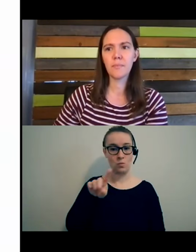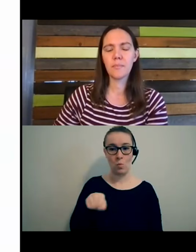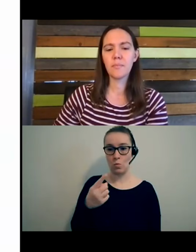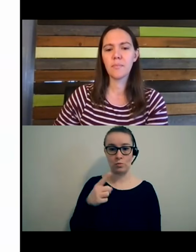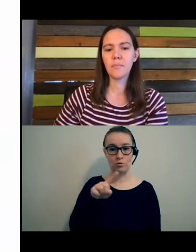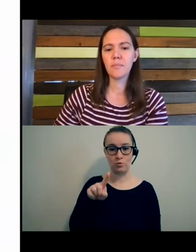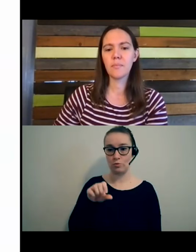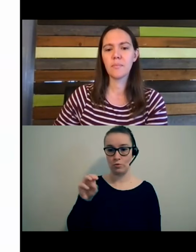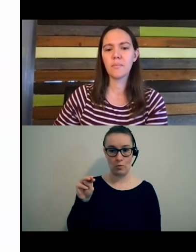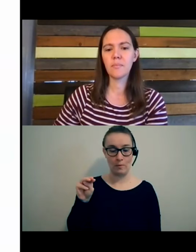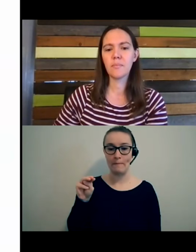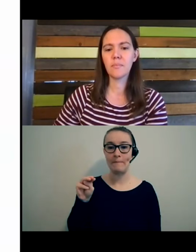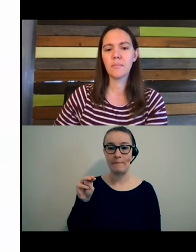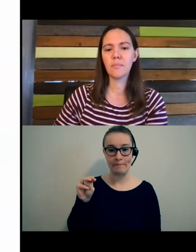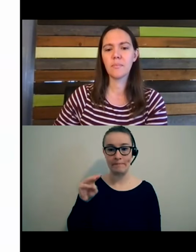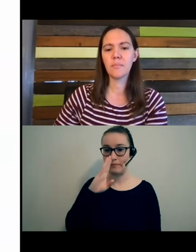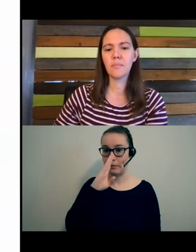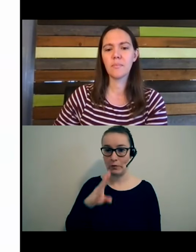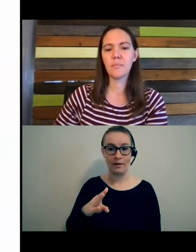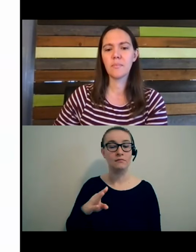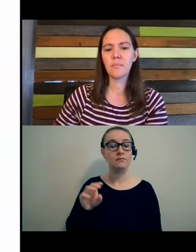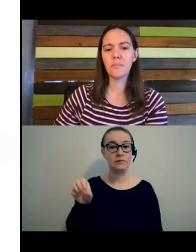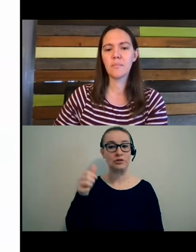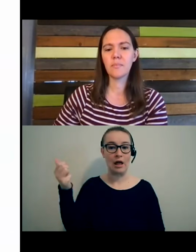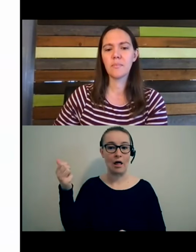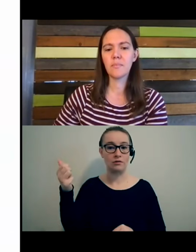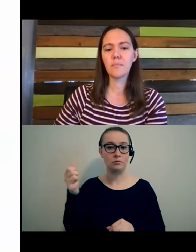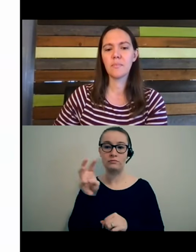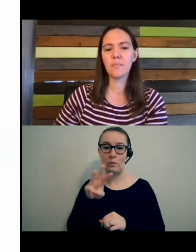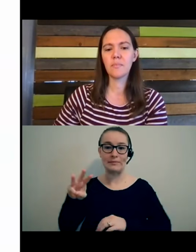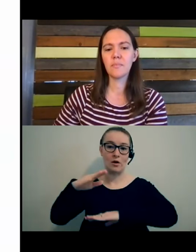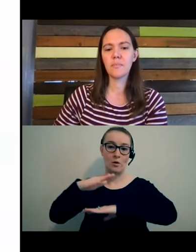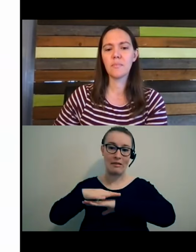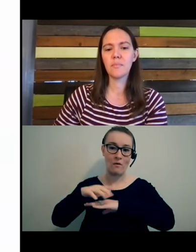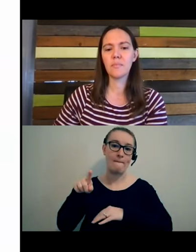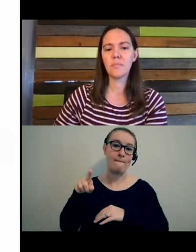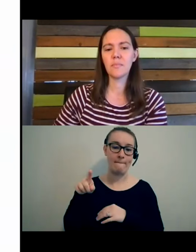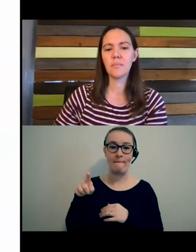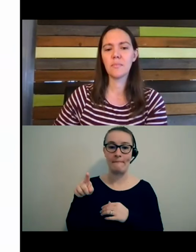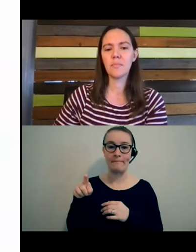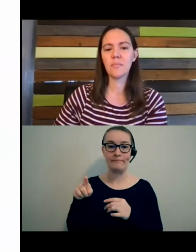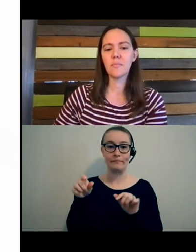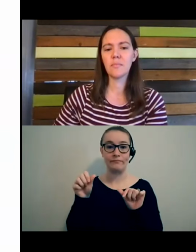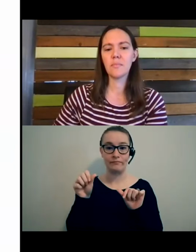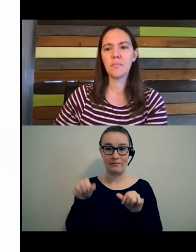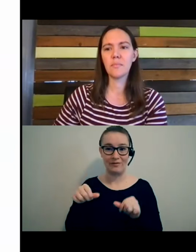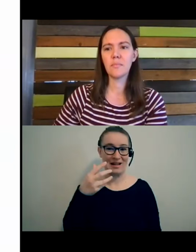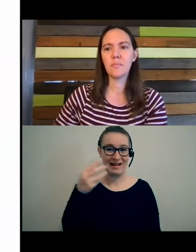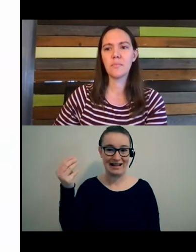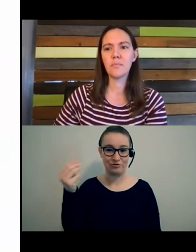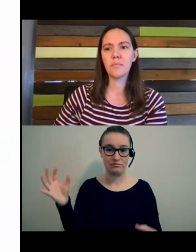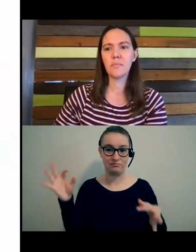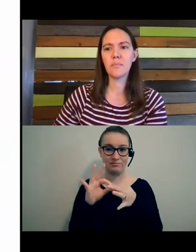There are platforms that are external but it wasn't set up.